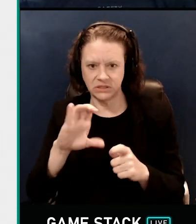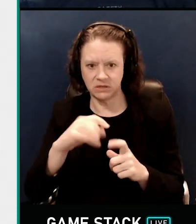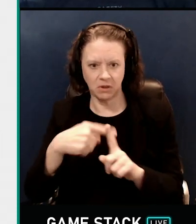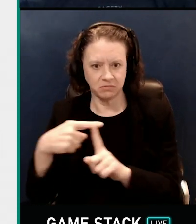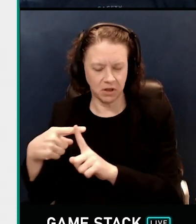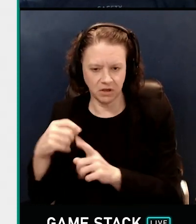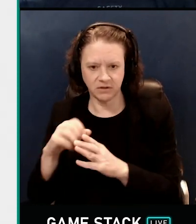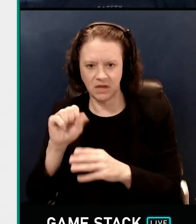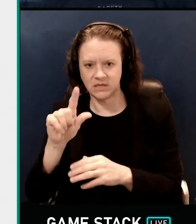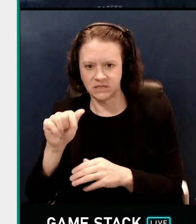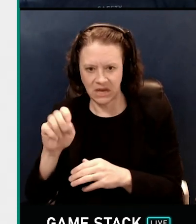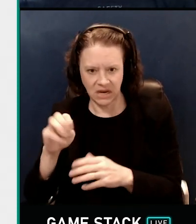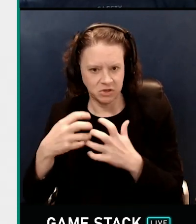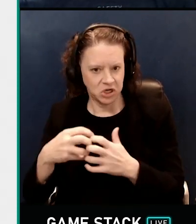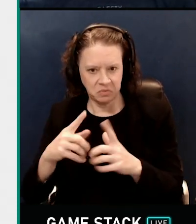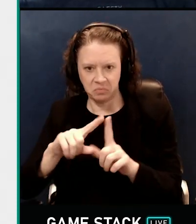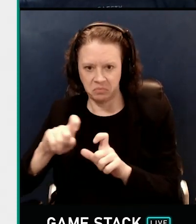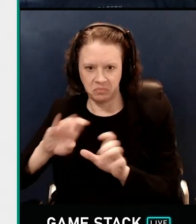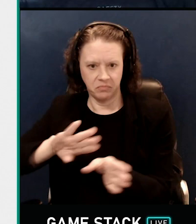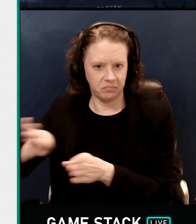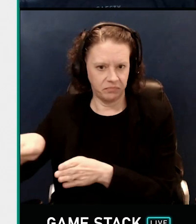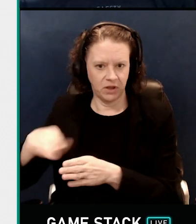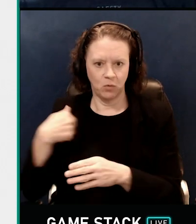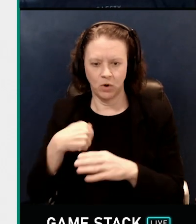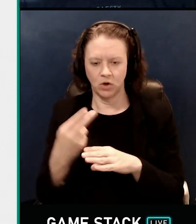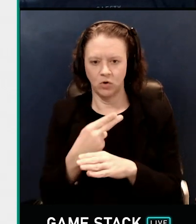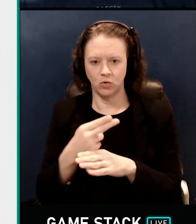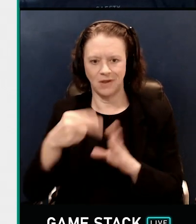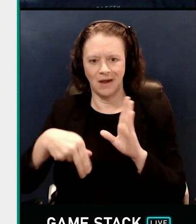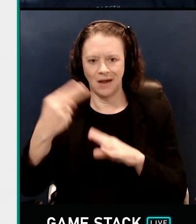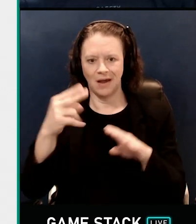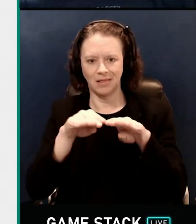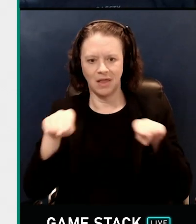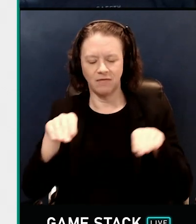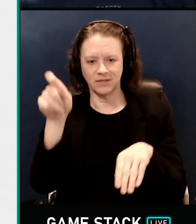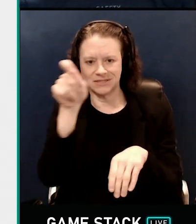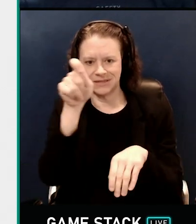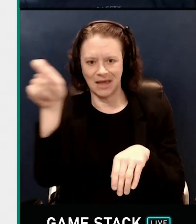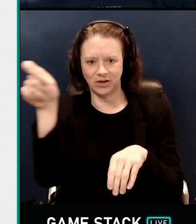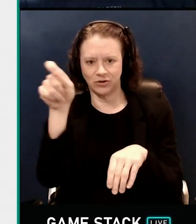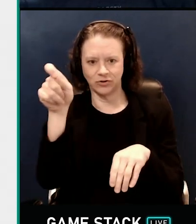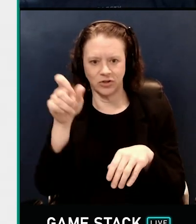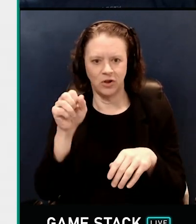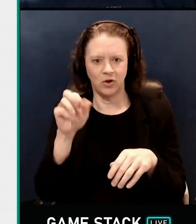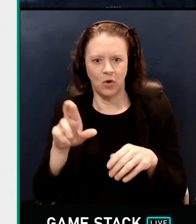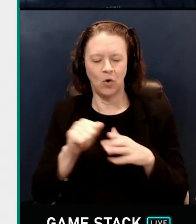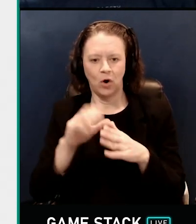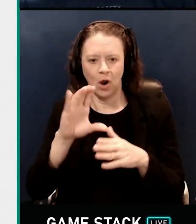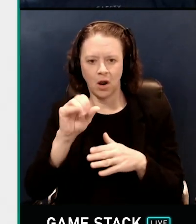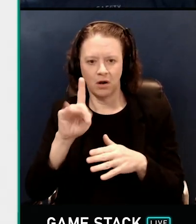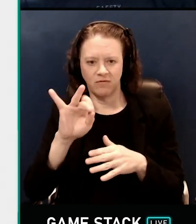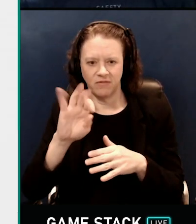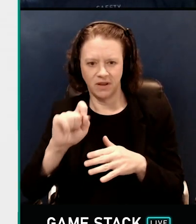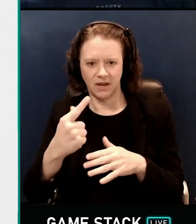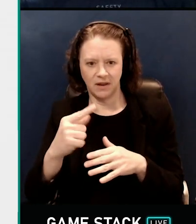even C++ said we're dealing with high level sliders and configuration that almost anyone can work with.